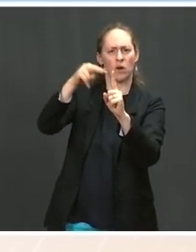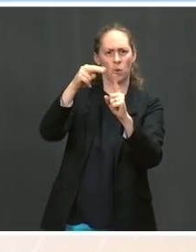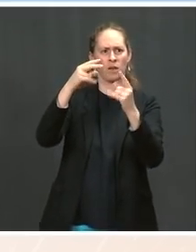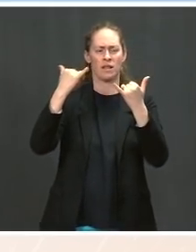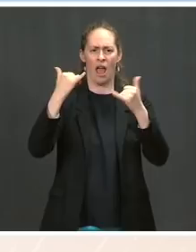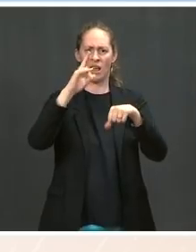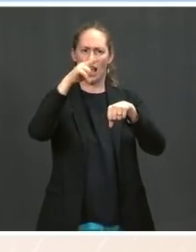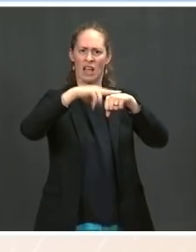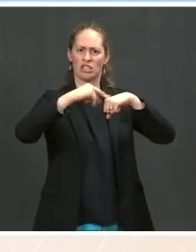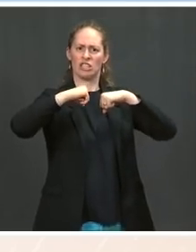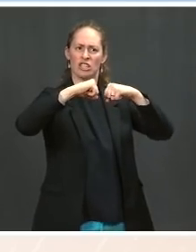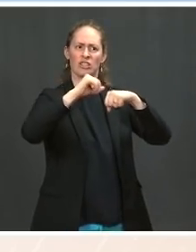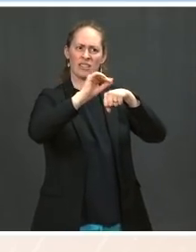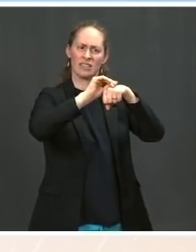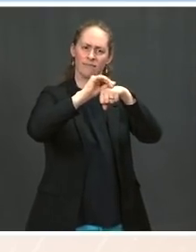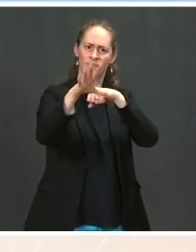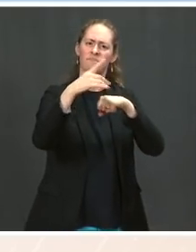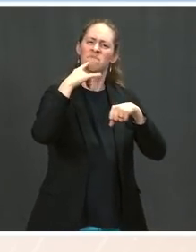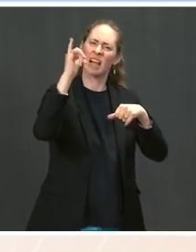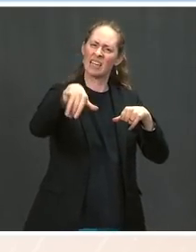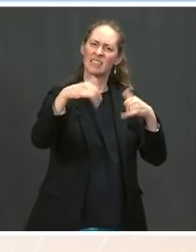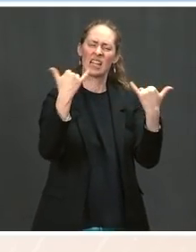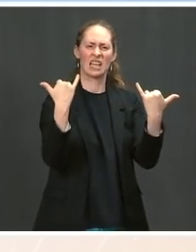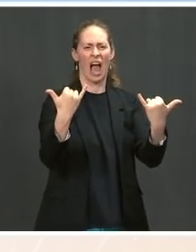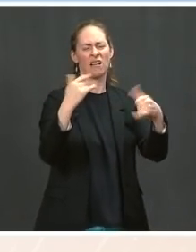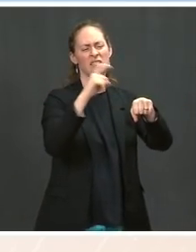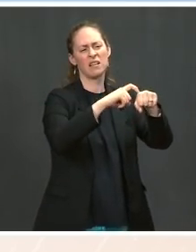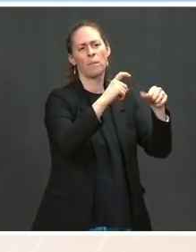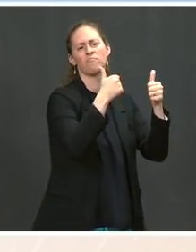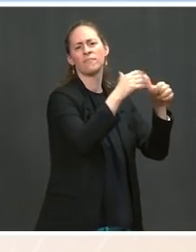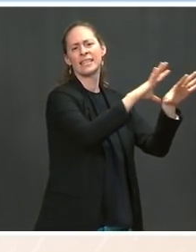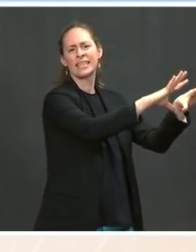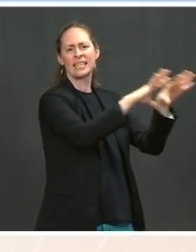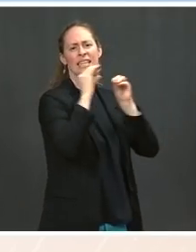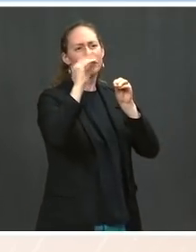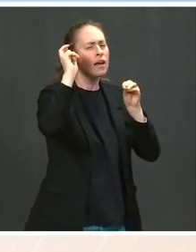Ms. Psaki: Well, Steve, I will leave it to them to speak to their viewpoints. But I will, again,